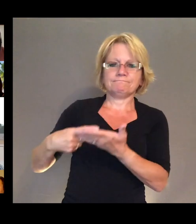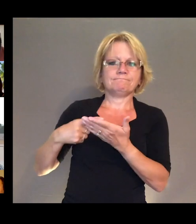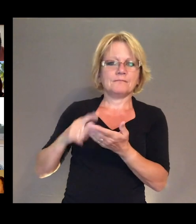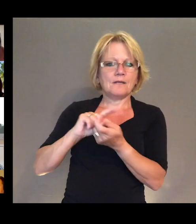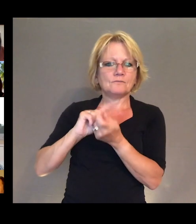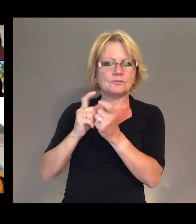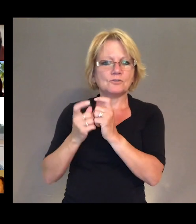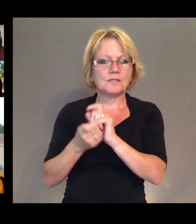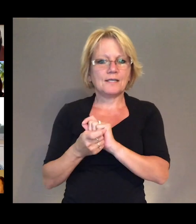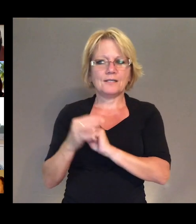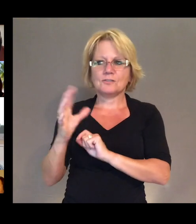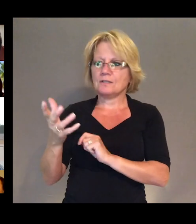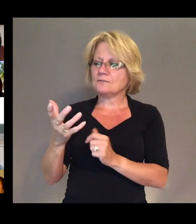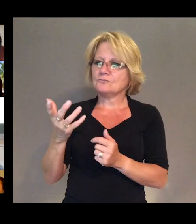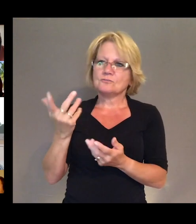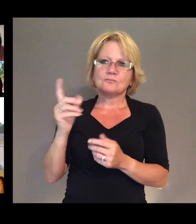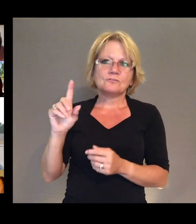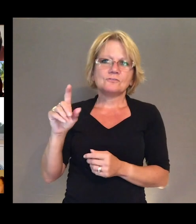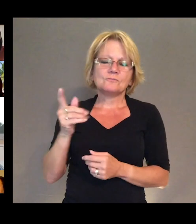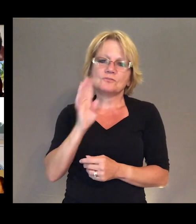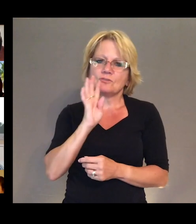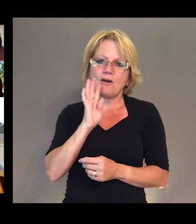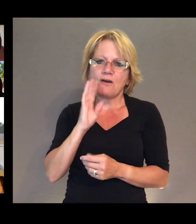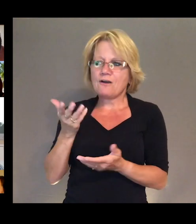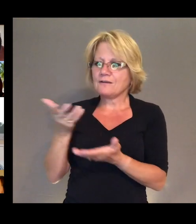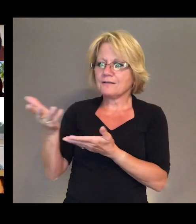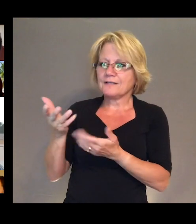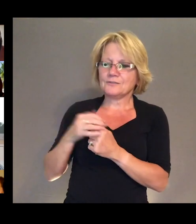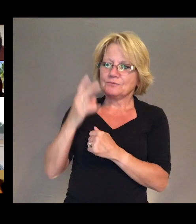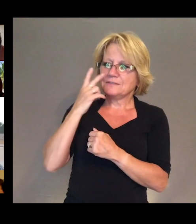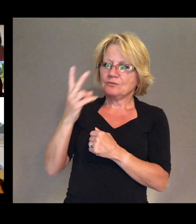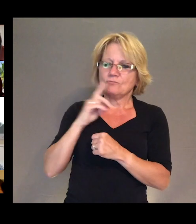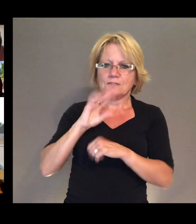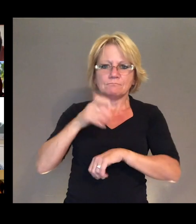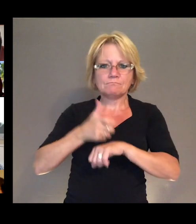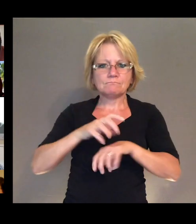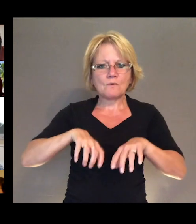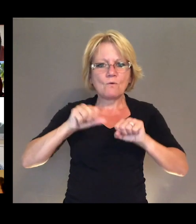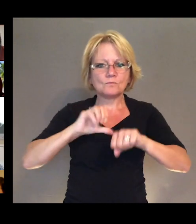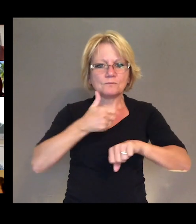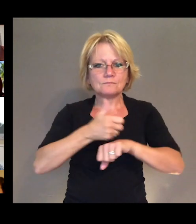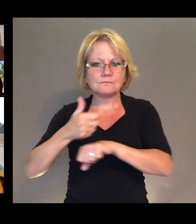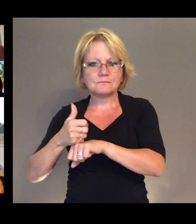And we're really seeing you put things together to help make change, it's it's incredible.